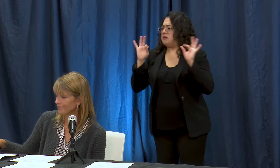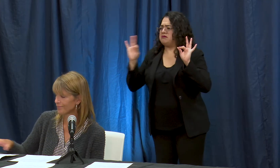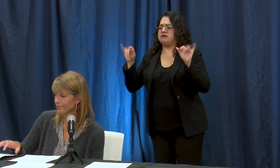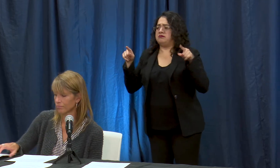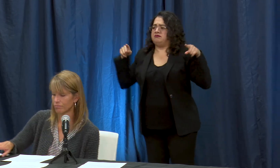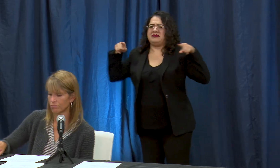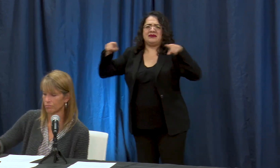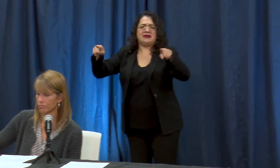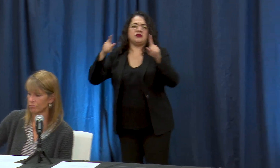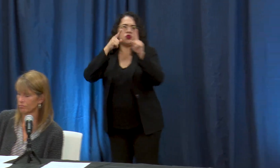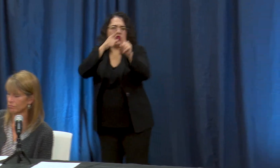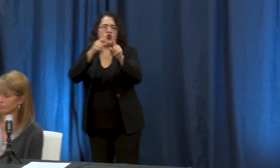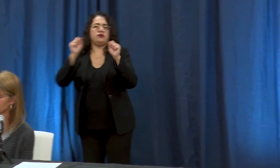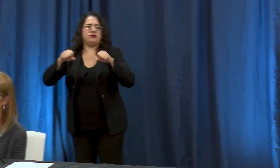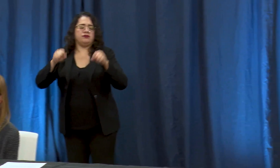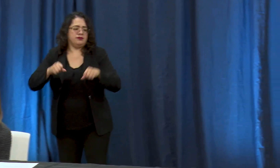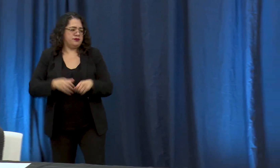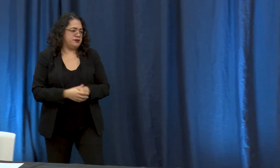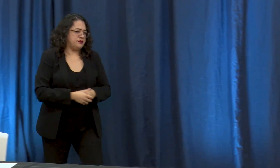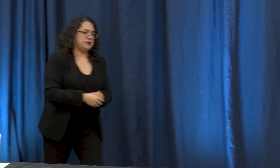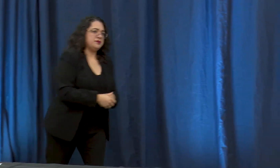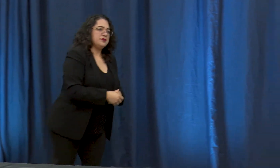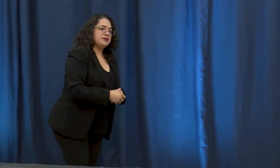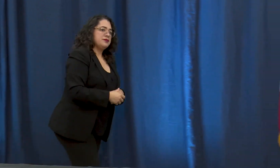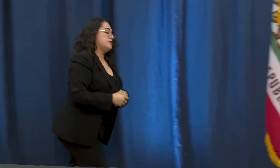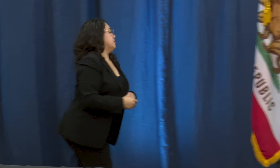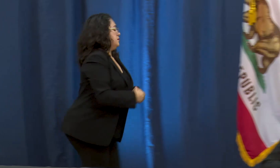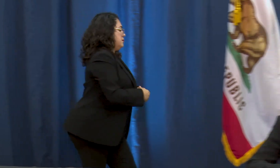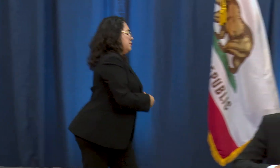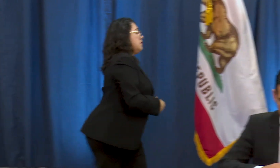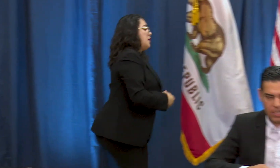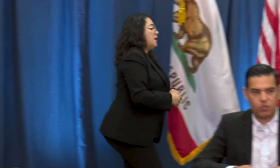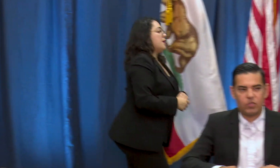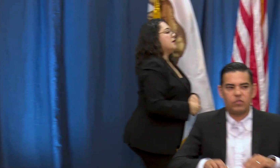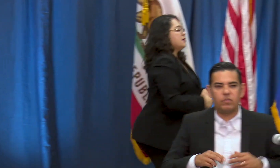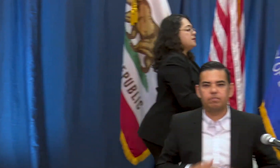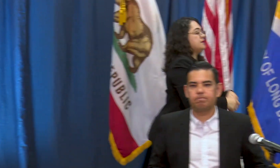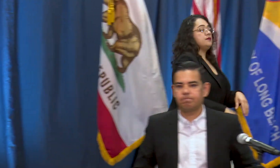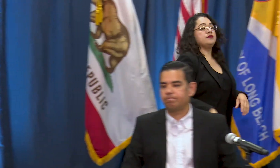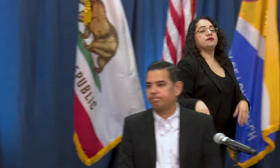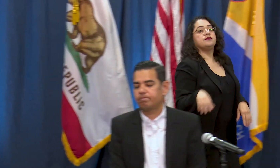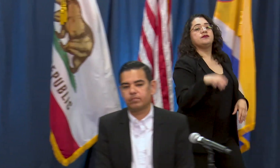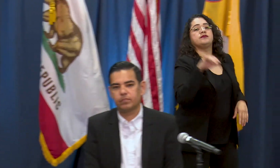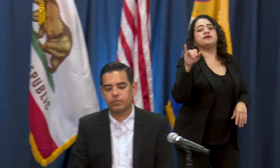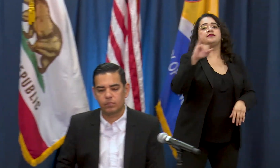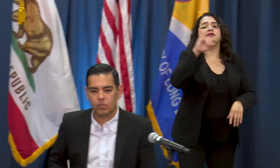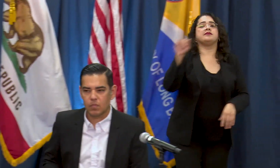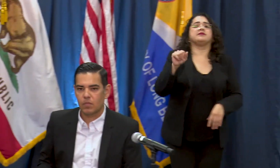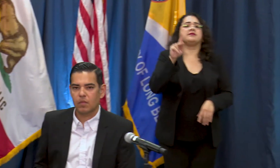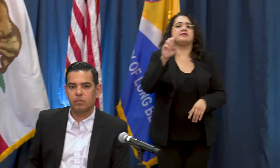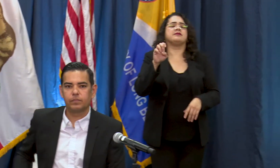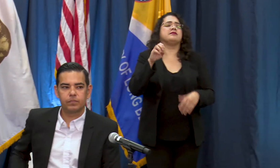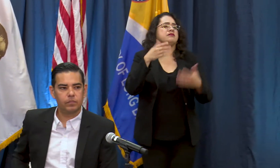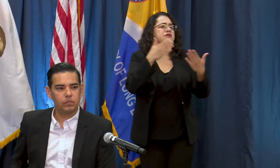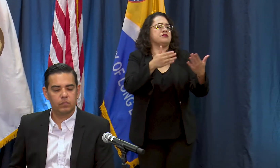Thank you Kelly and why don't we turn over to Jake to take questions. Thank you very much Mr. Mayor, the first question